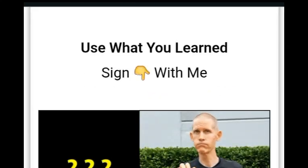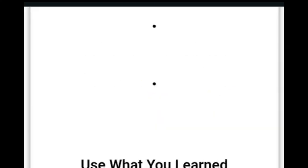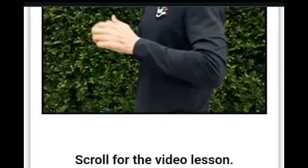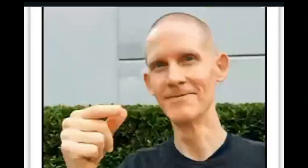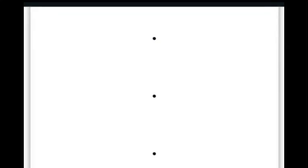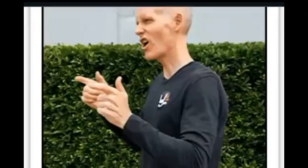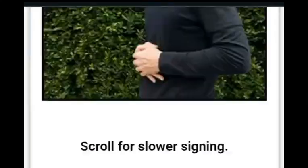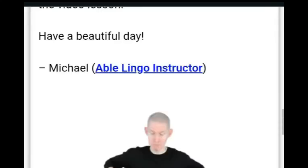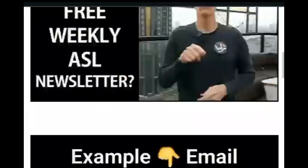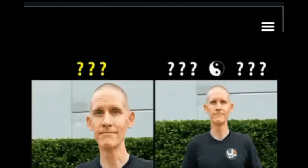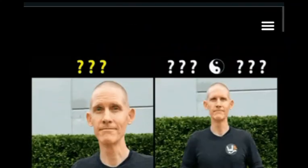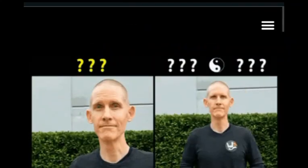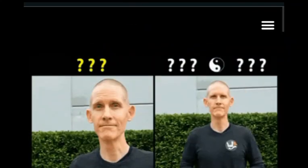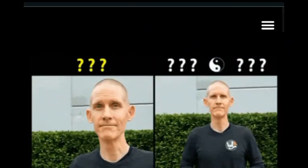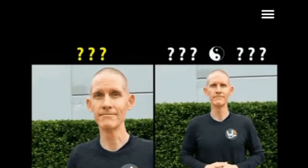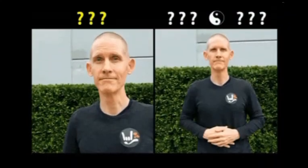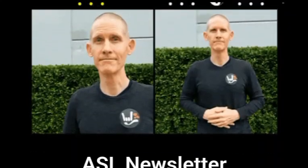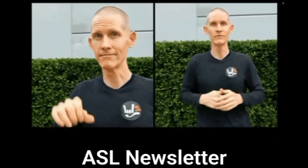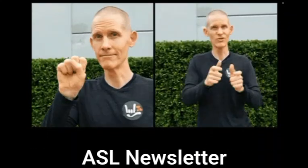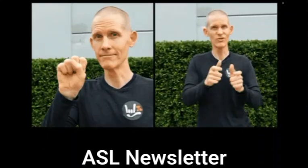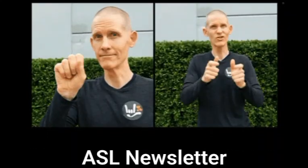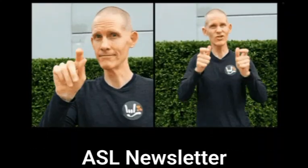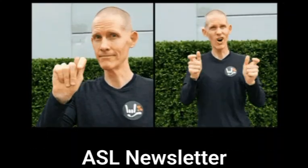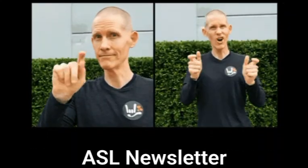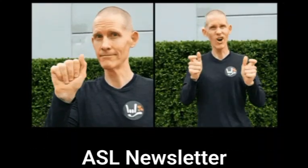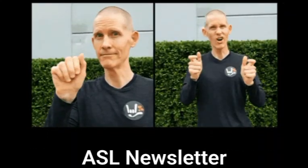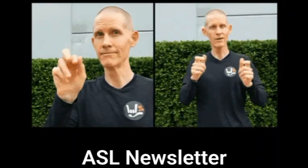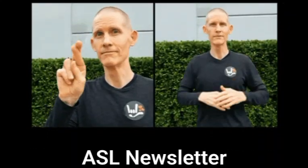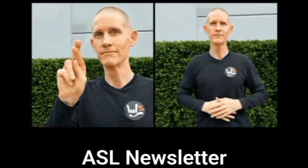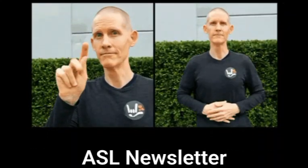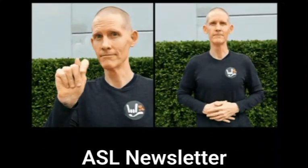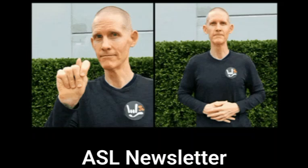alright, here we are this is back at the sign up page for the ASL newsletter for beginners